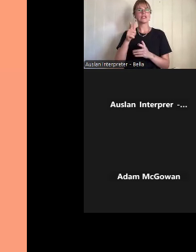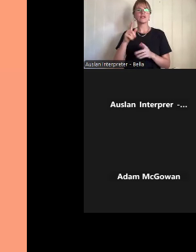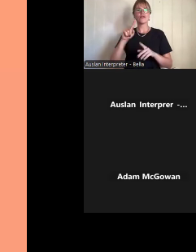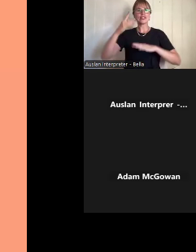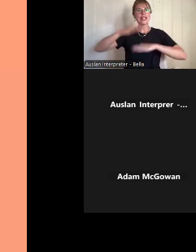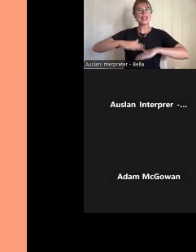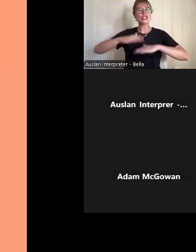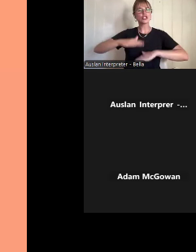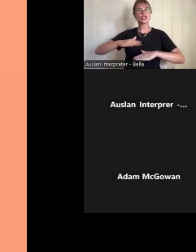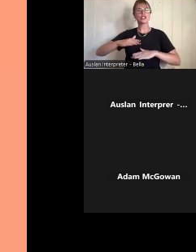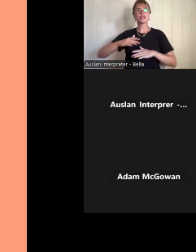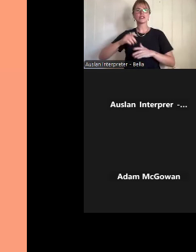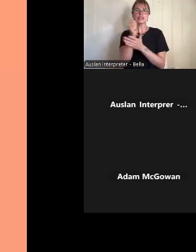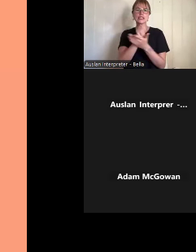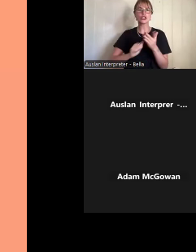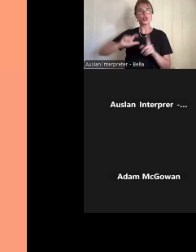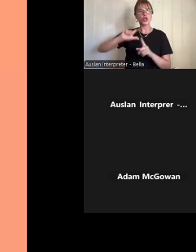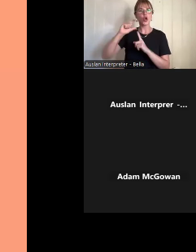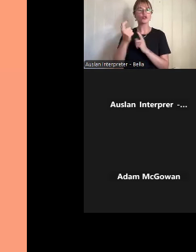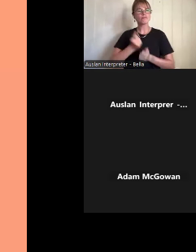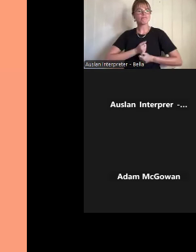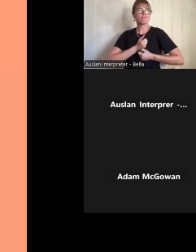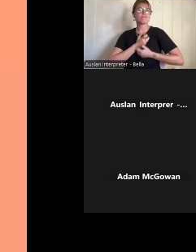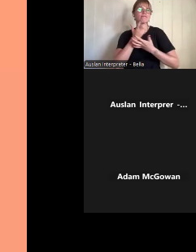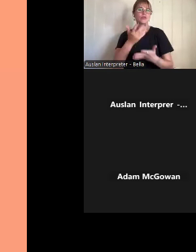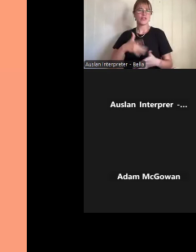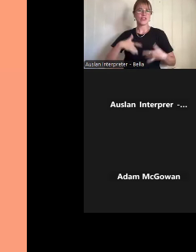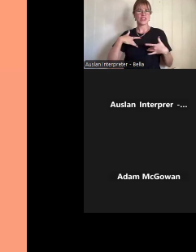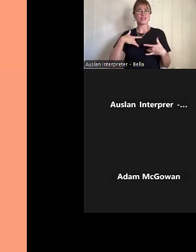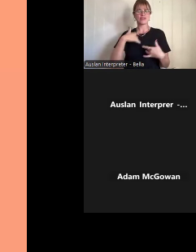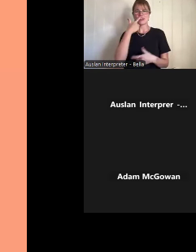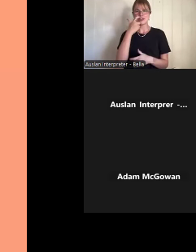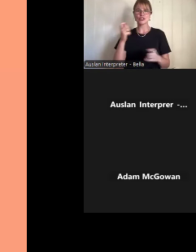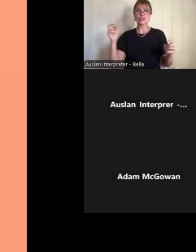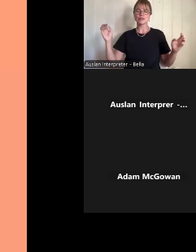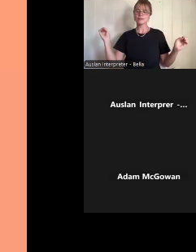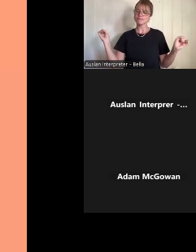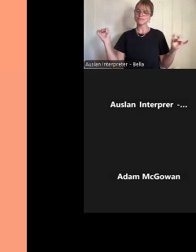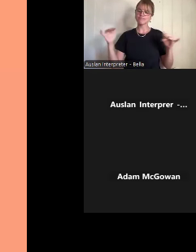and cultural expressions. We're privileged to gather on this country to share knowledge,